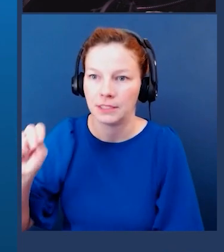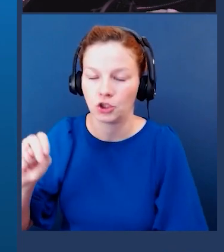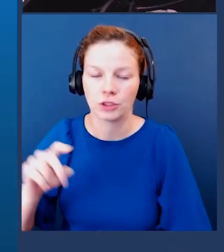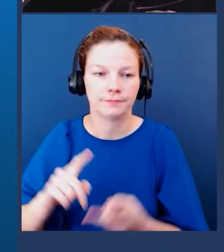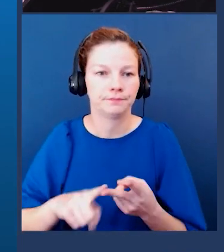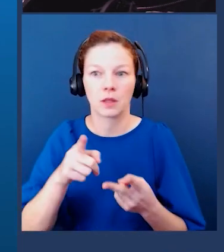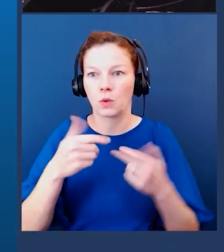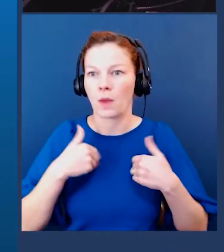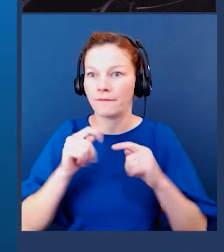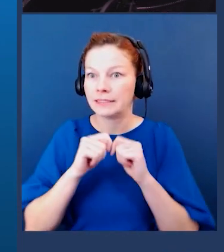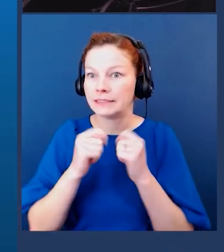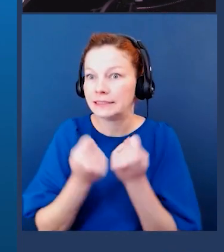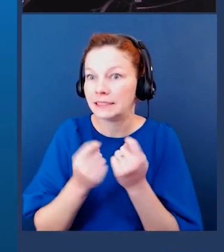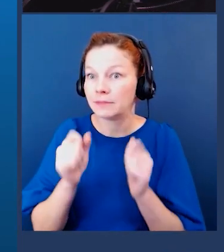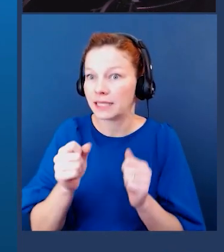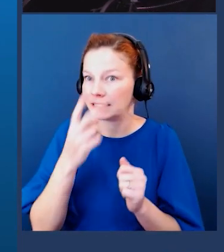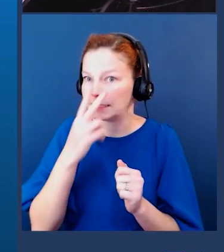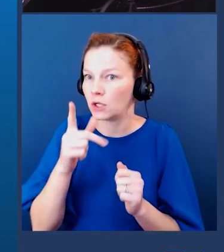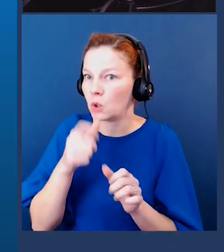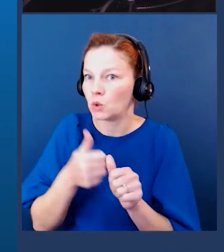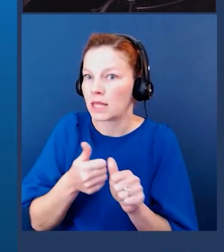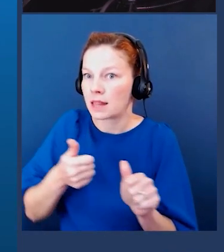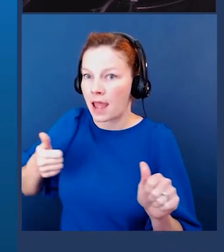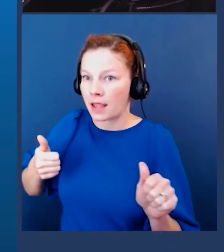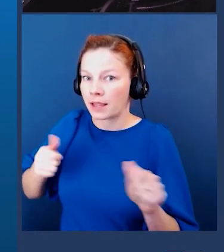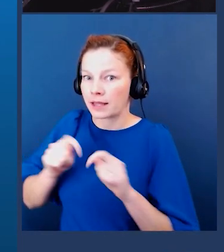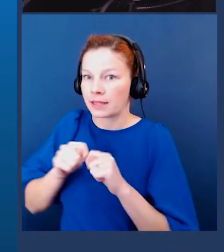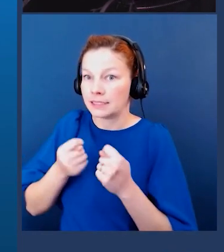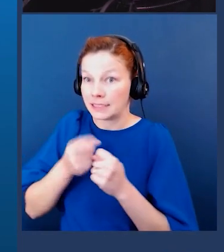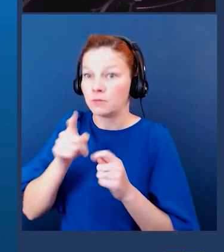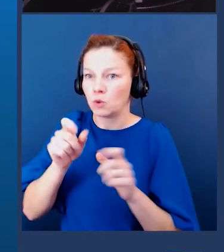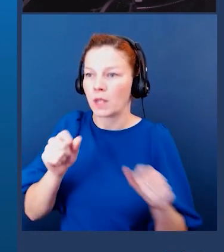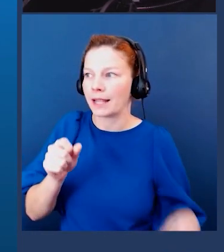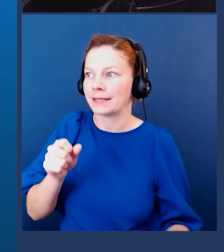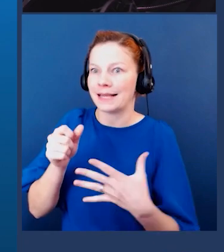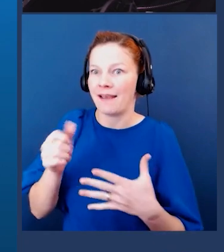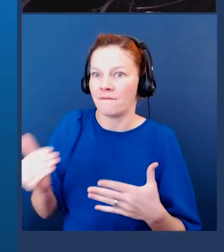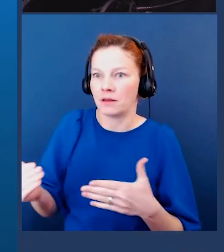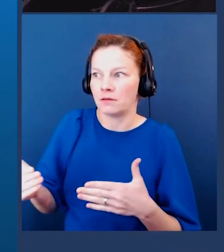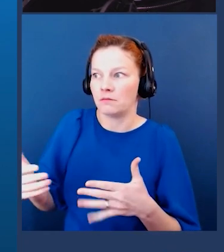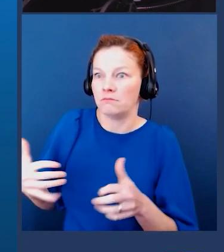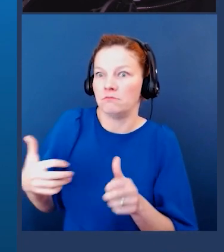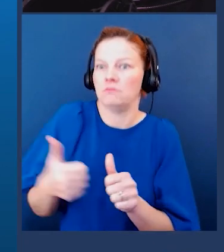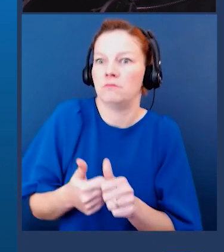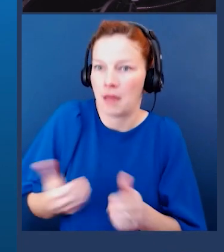who's lagging in the team so you can give him a bump, you can see your team score, you can see